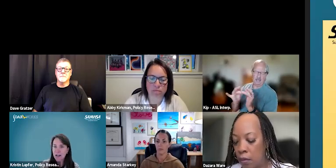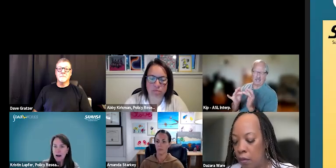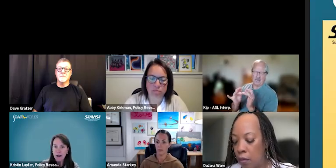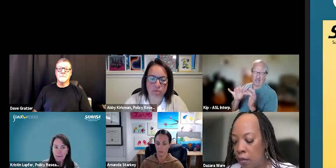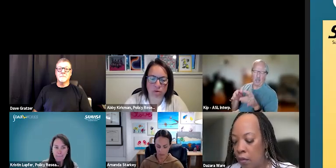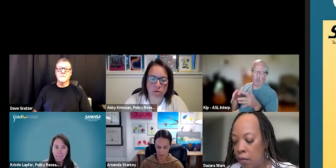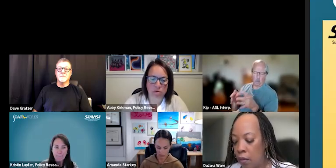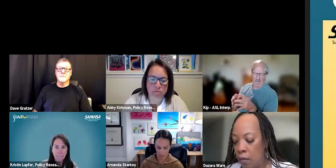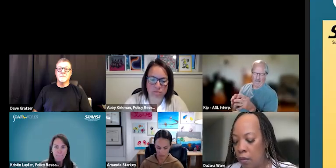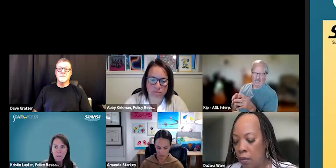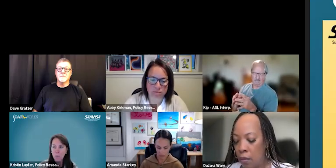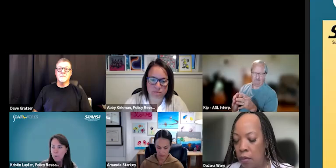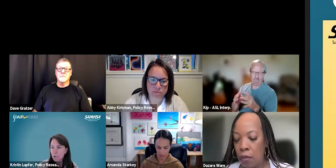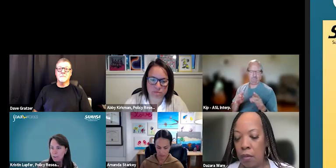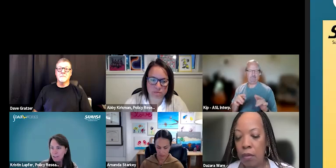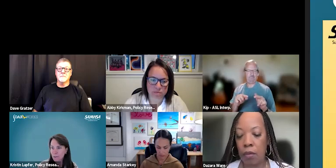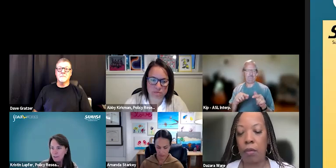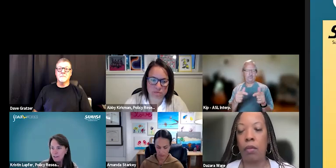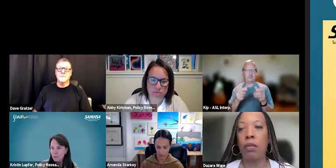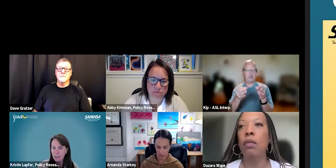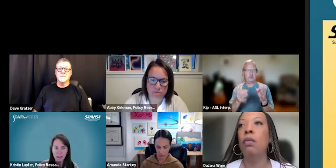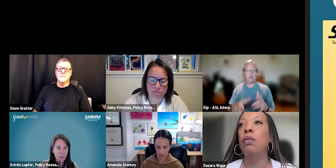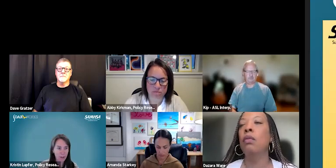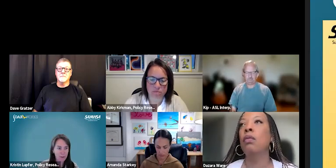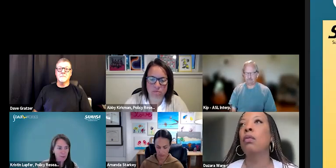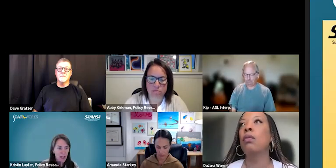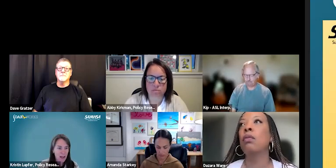So that's one more piece that we think is really important.